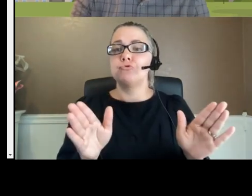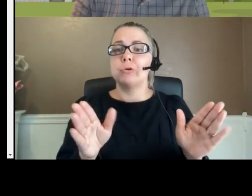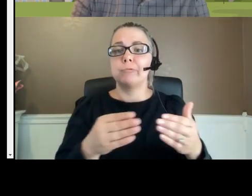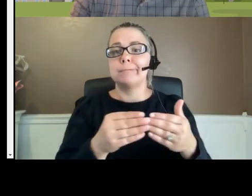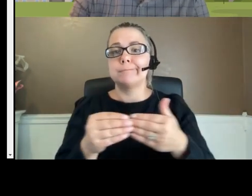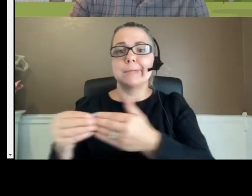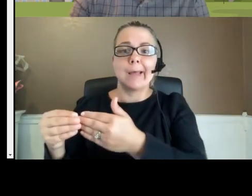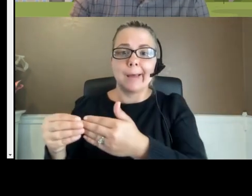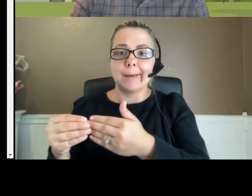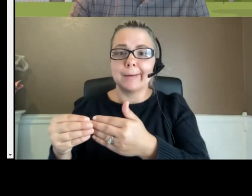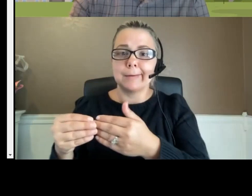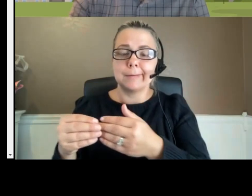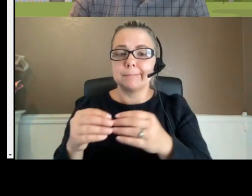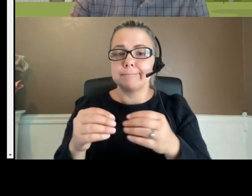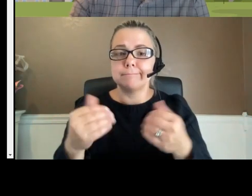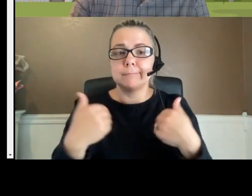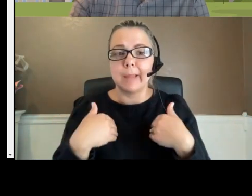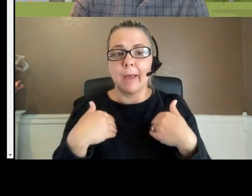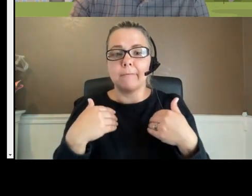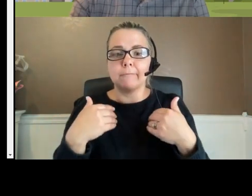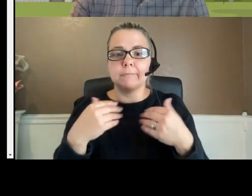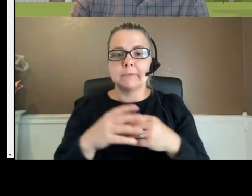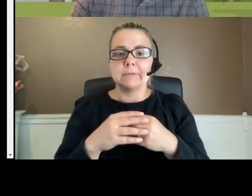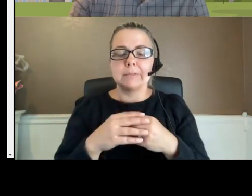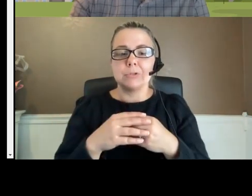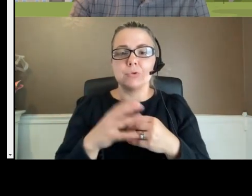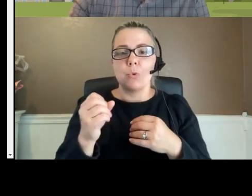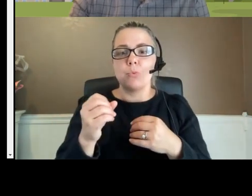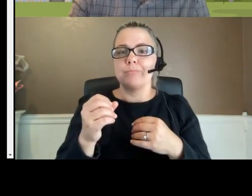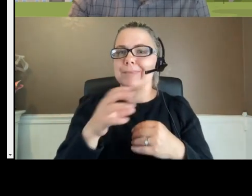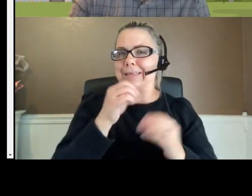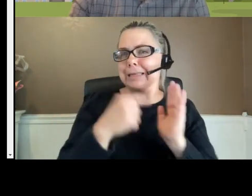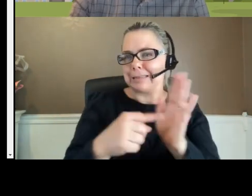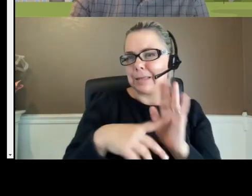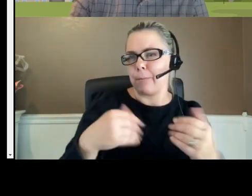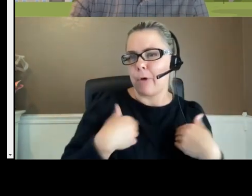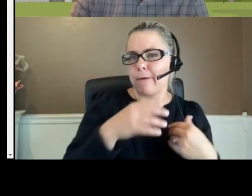this is, there's a orange icon here for an alert that's indicating there's long alternative text.